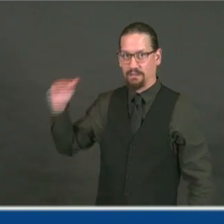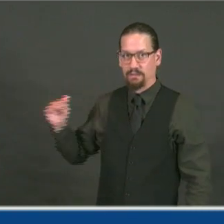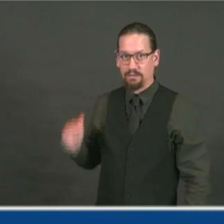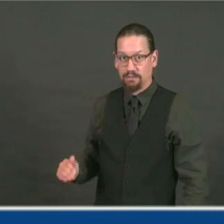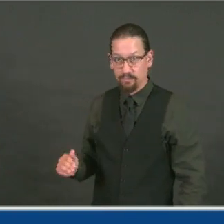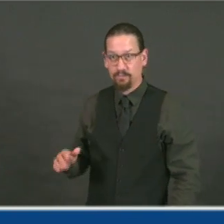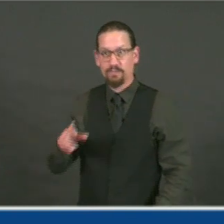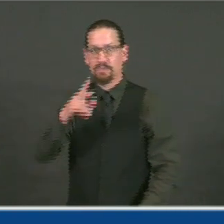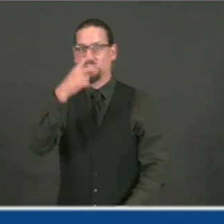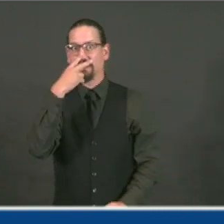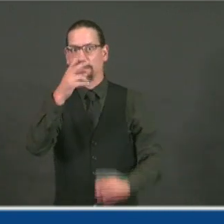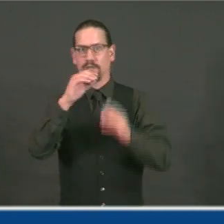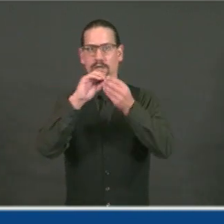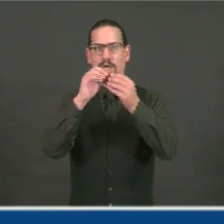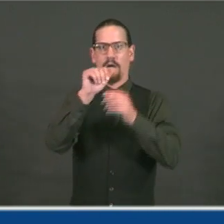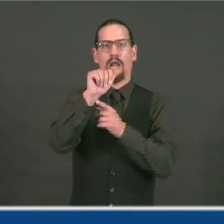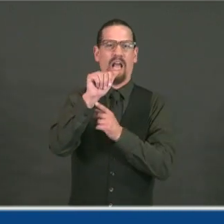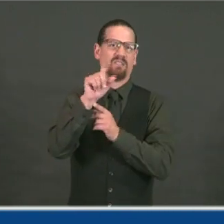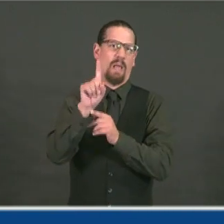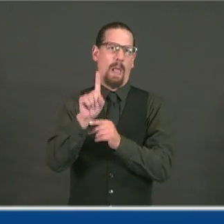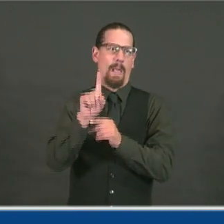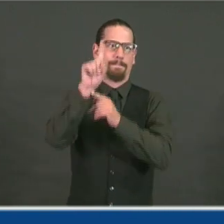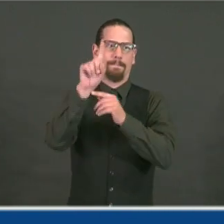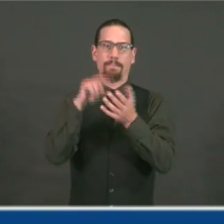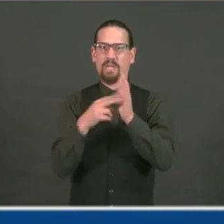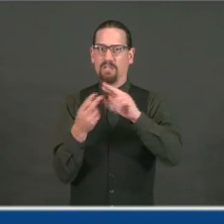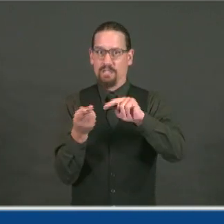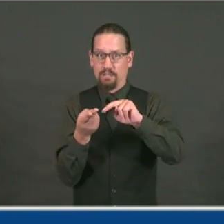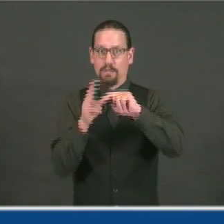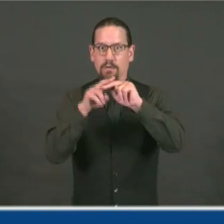I ALSO WANT TO SAY THIS -- PLEASE DO NOT PANIC IF YOU SEE AN UPWARDS ERA.